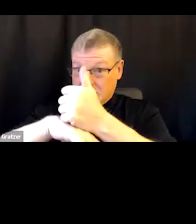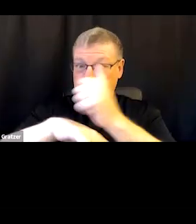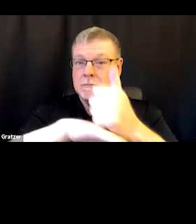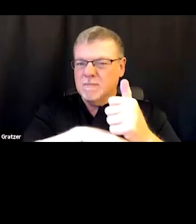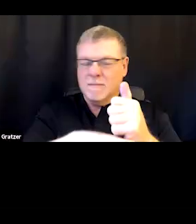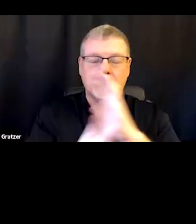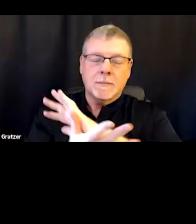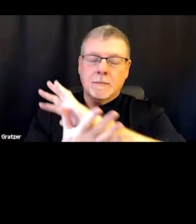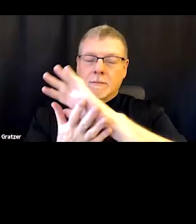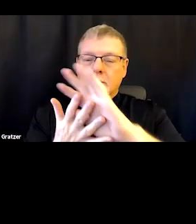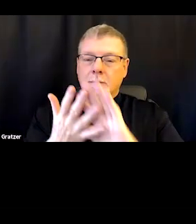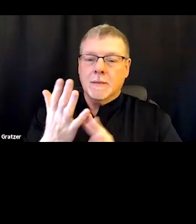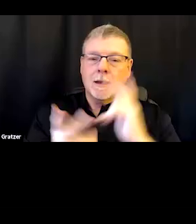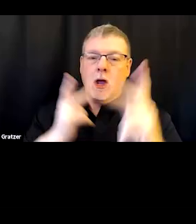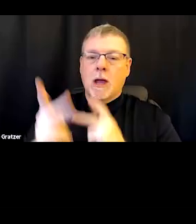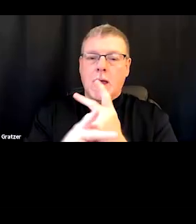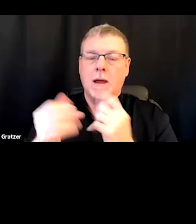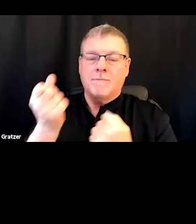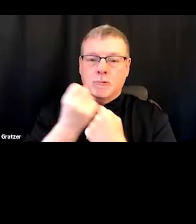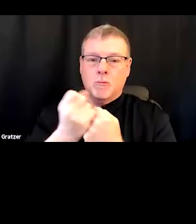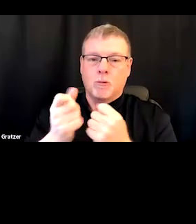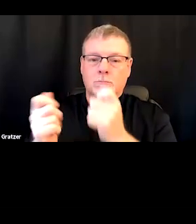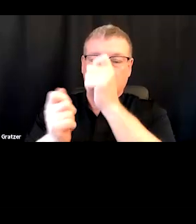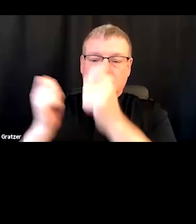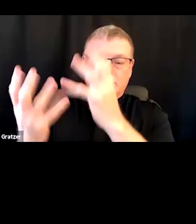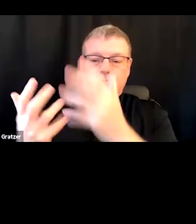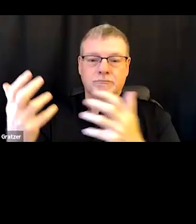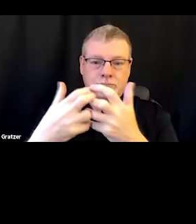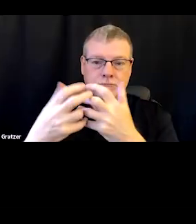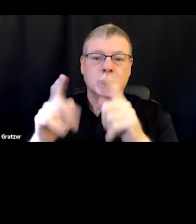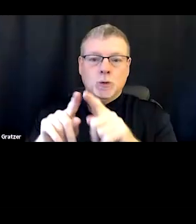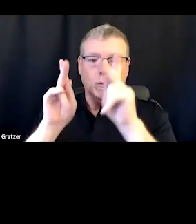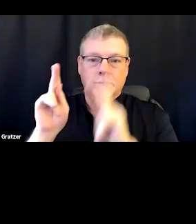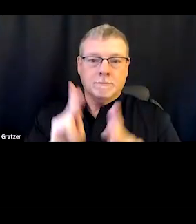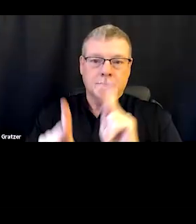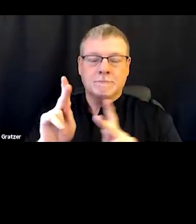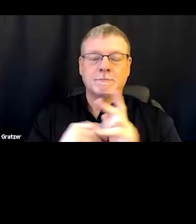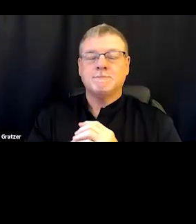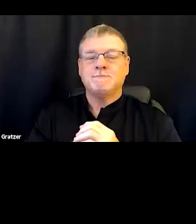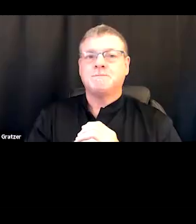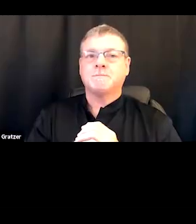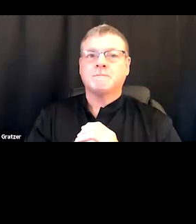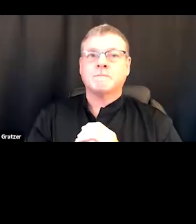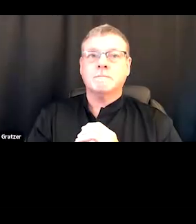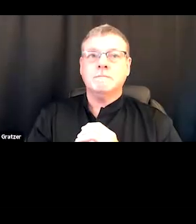But really tailoring the type of support that we offer on each interaction with the individuals that we're working with. And from time to time,